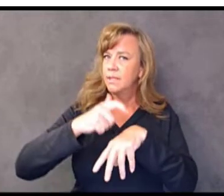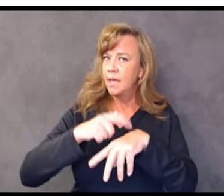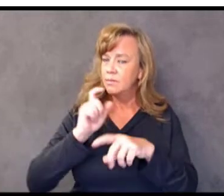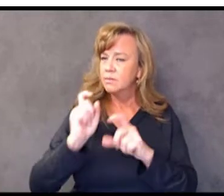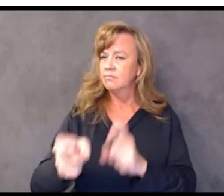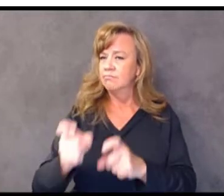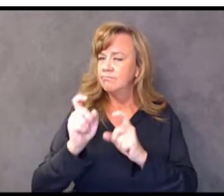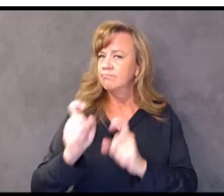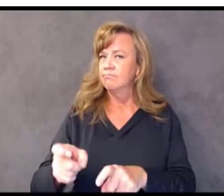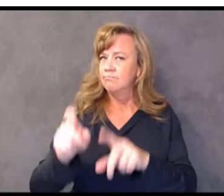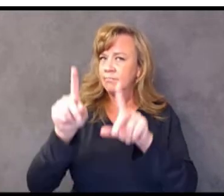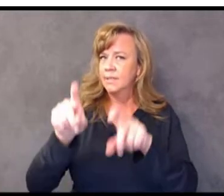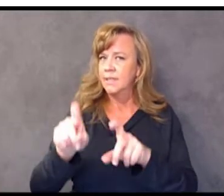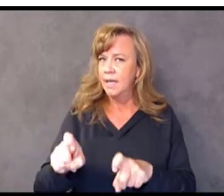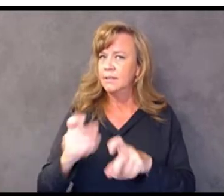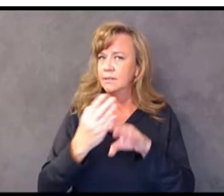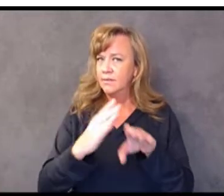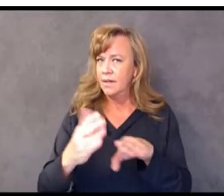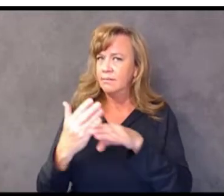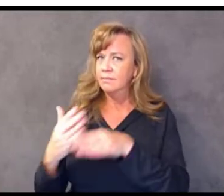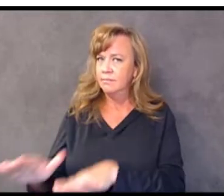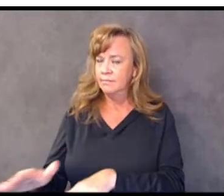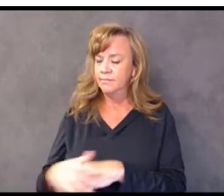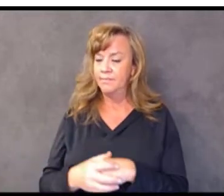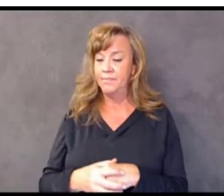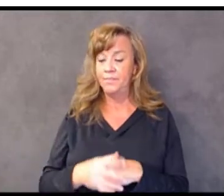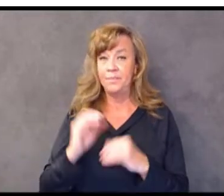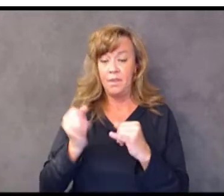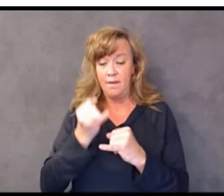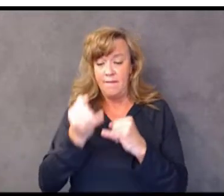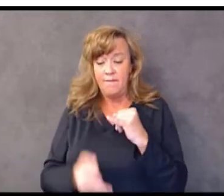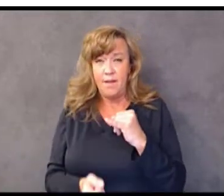The final subtest in IRI is text fluency.